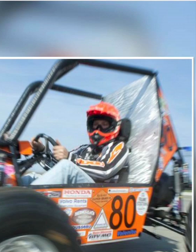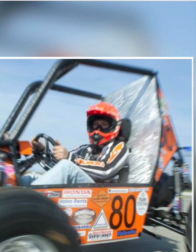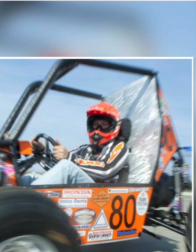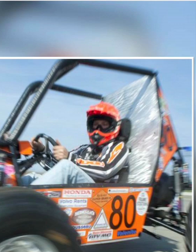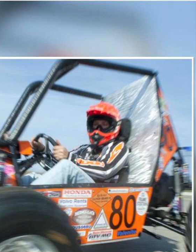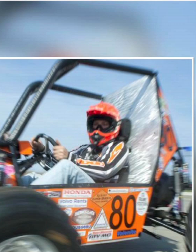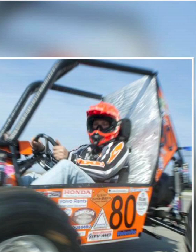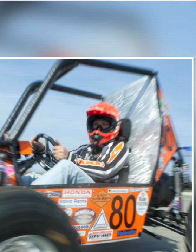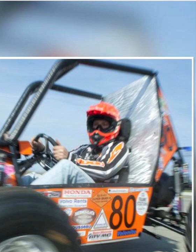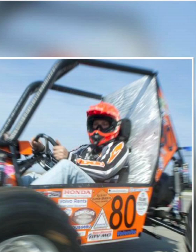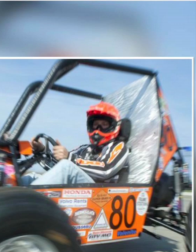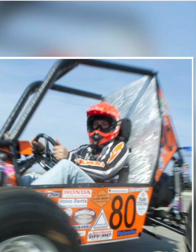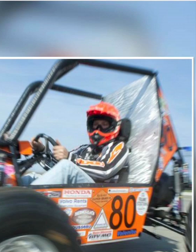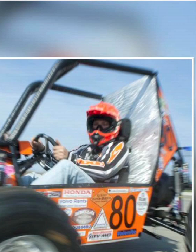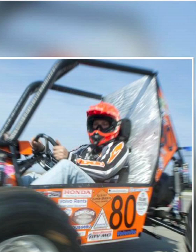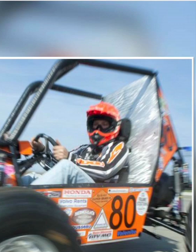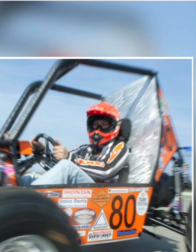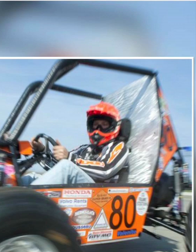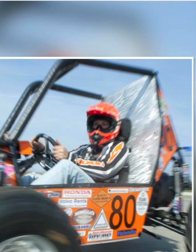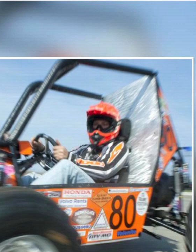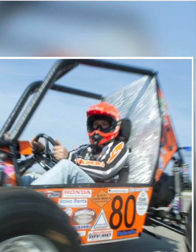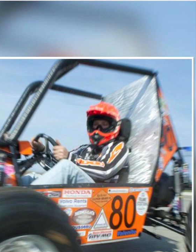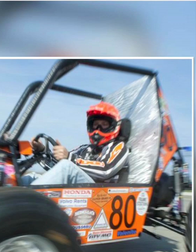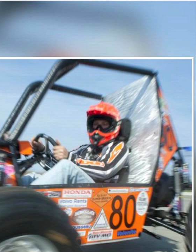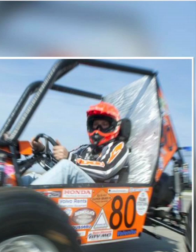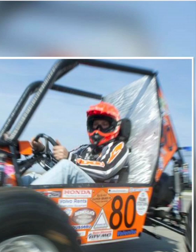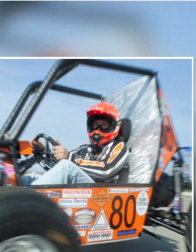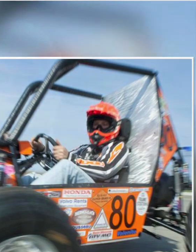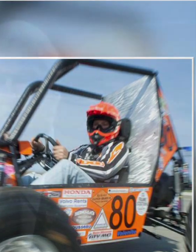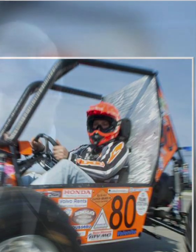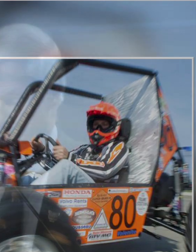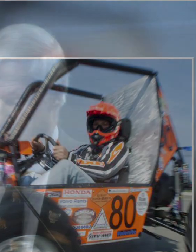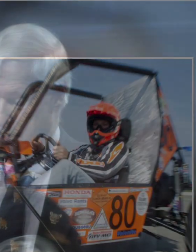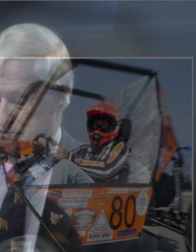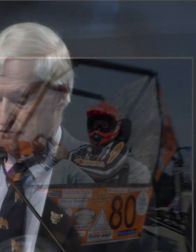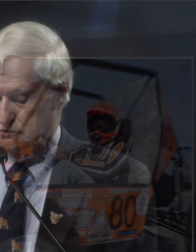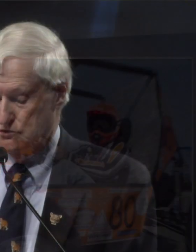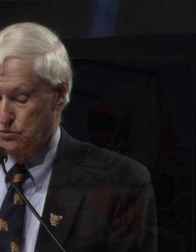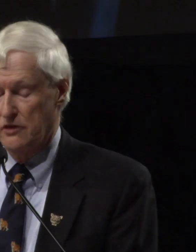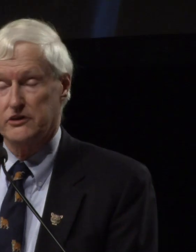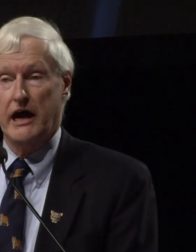OF THE RIT EXPERIENCE. AND LAST YEAR A TEAM OF RIT STUDENTS WON THE NATIONAL